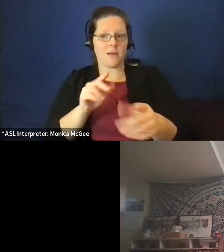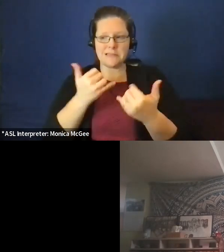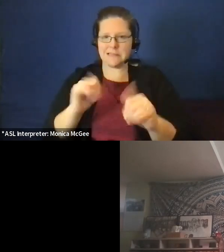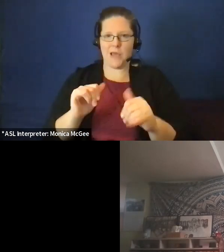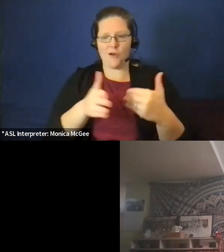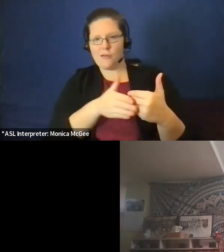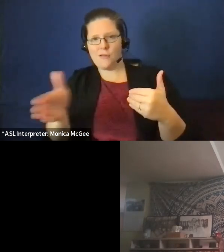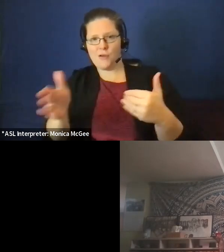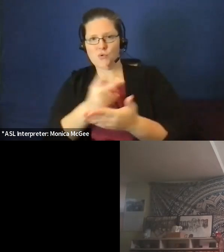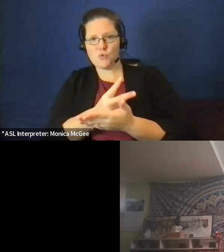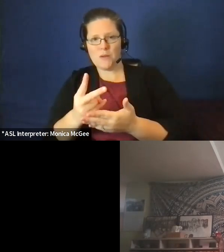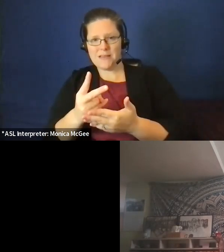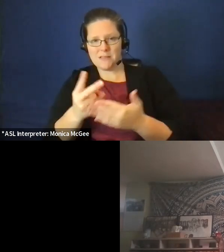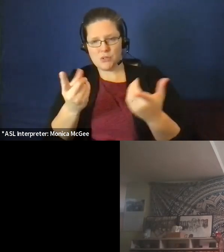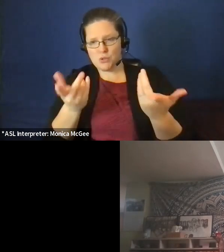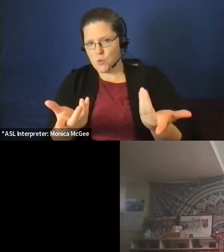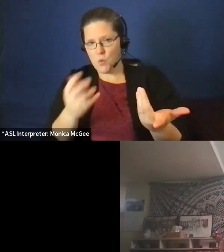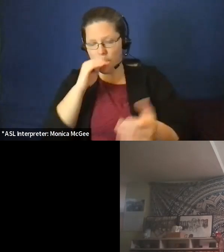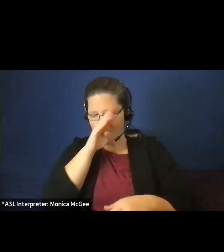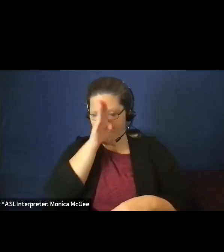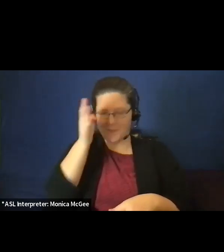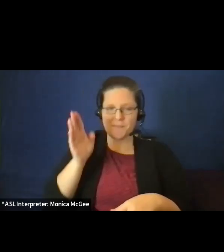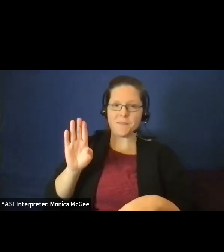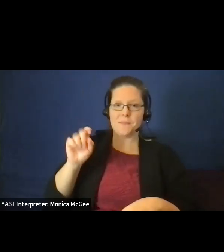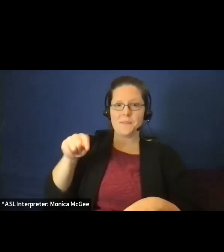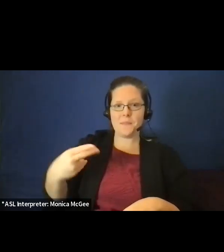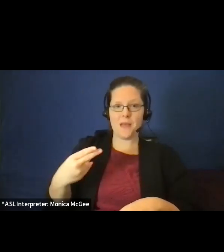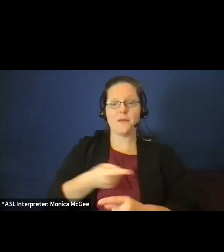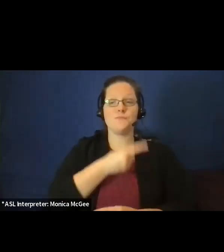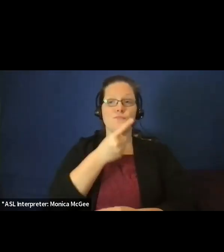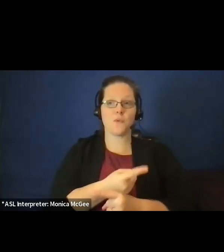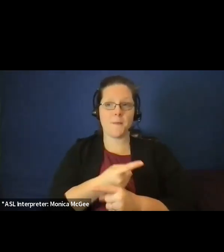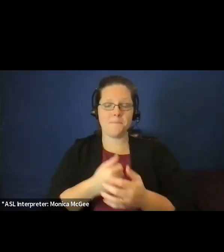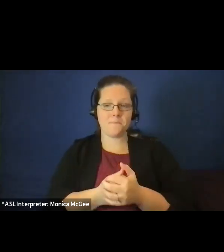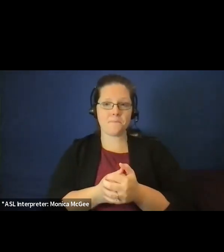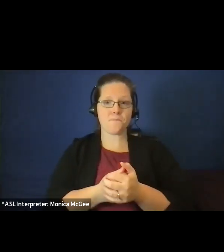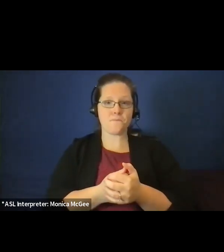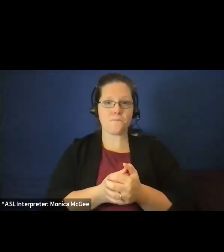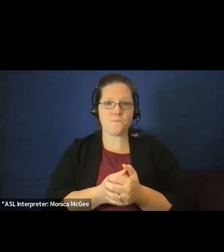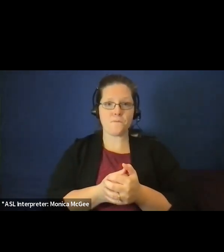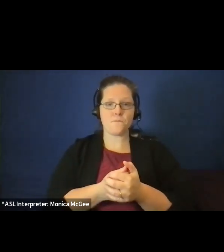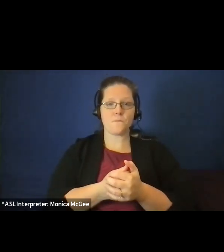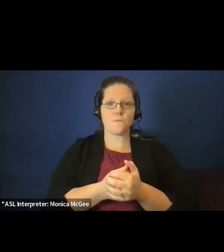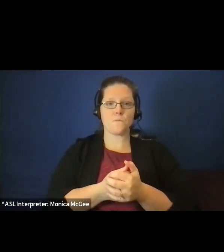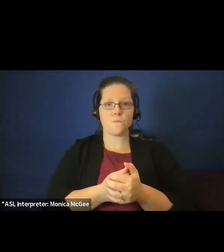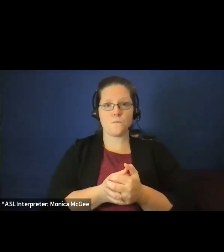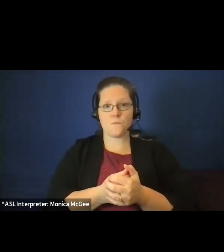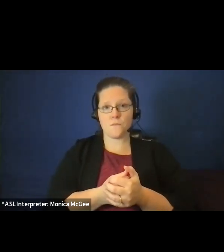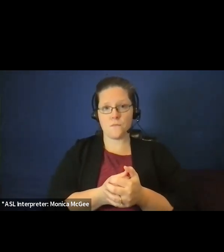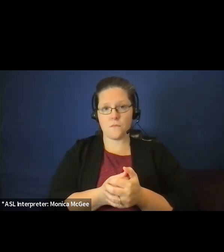ahead of the storm to know it was coming and then the immediate response